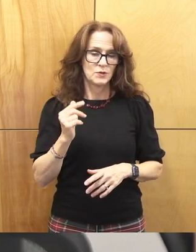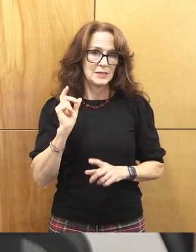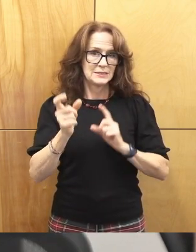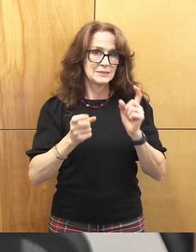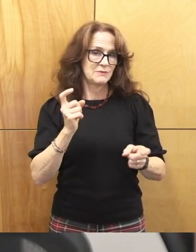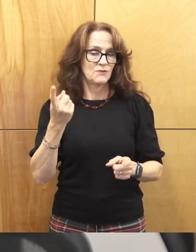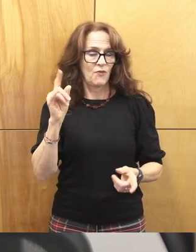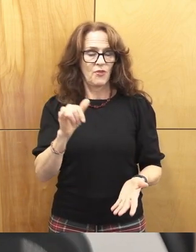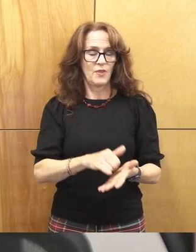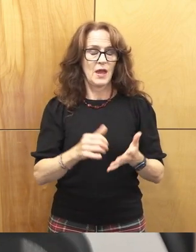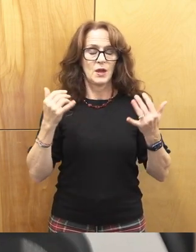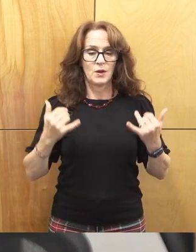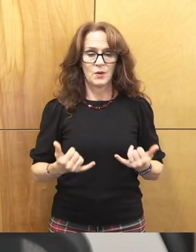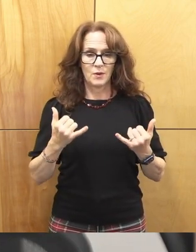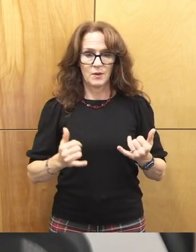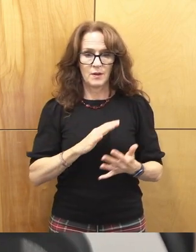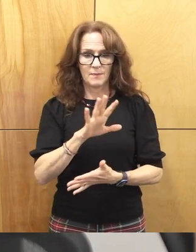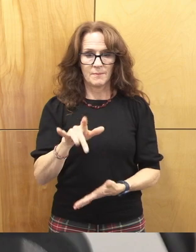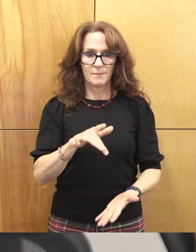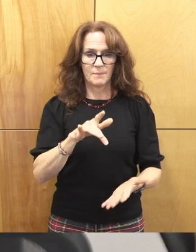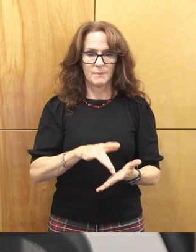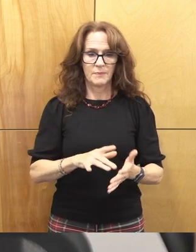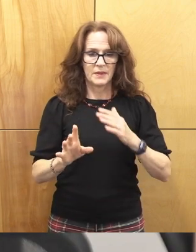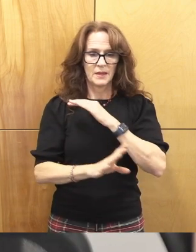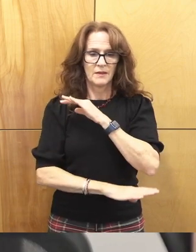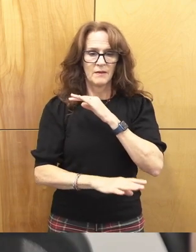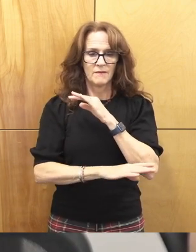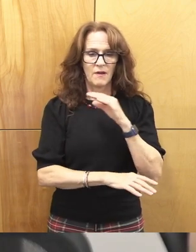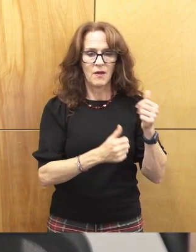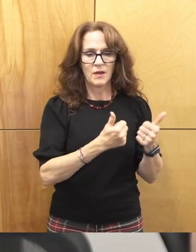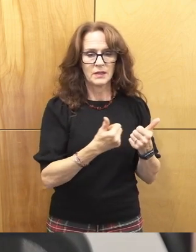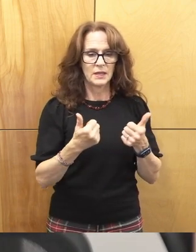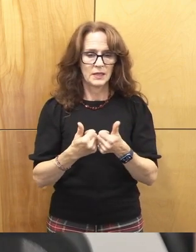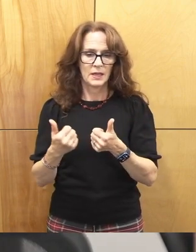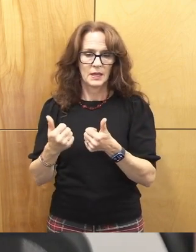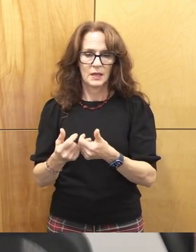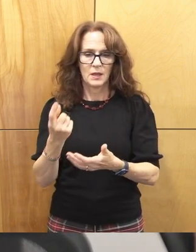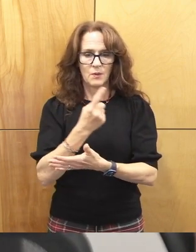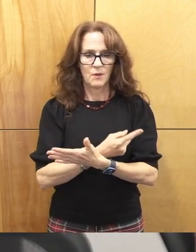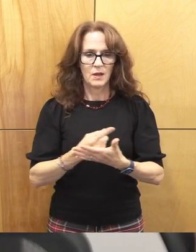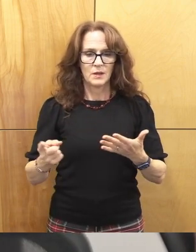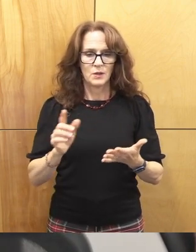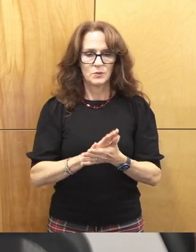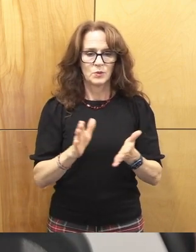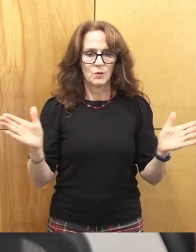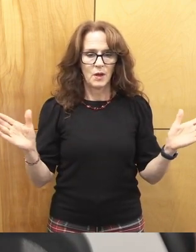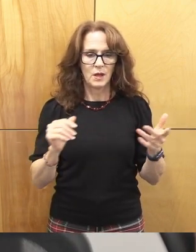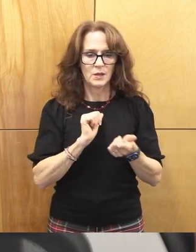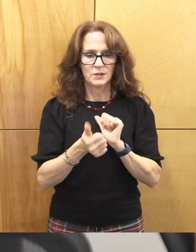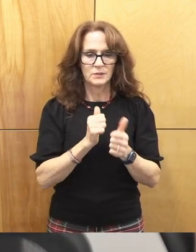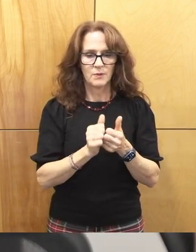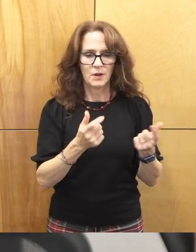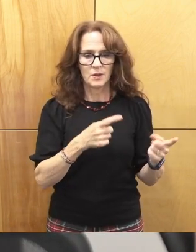And currently, we are in the midst of our fall games, which is a week-long school-wide sporting event competition